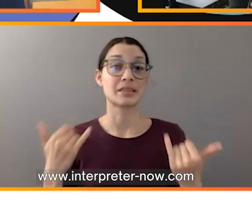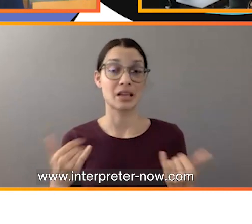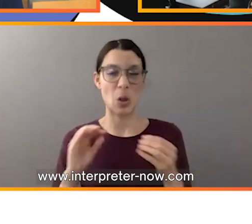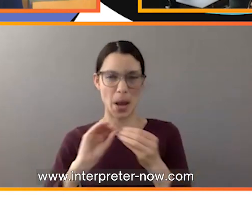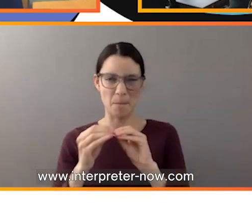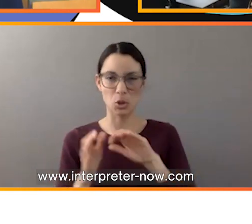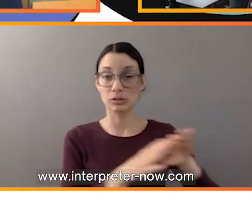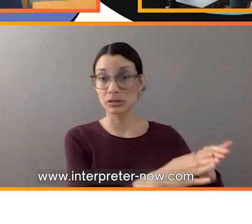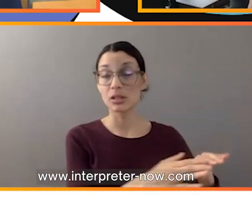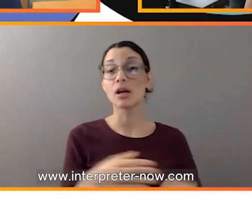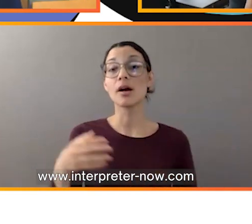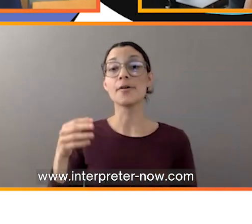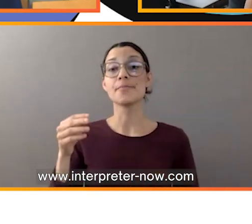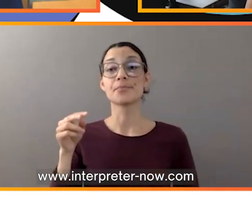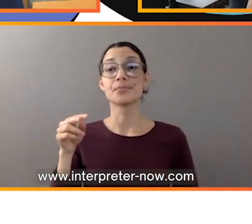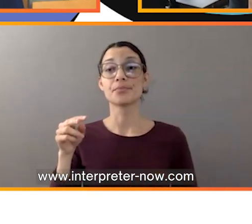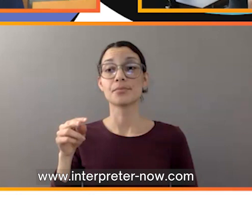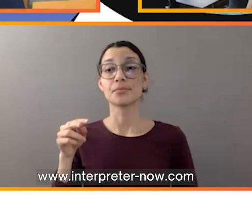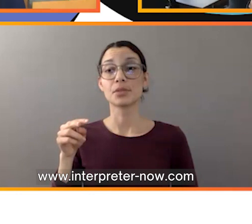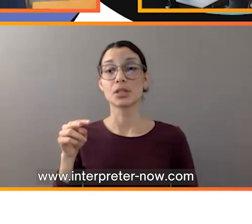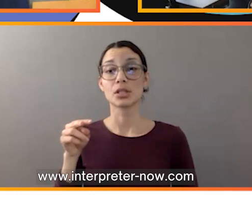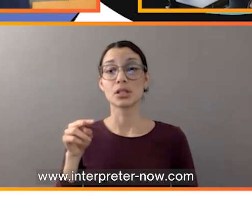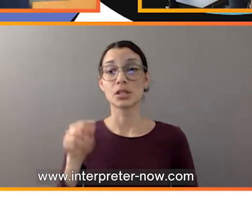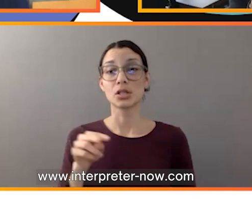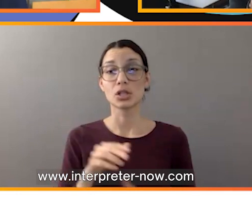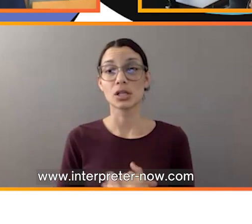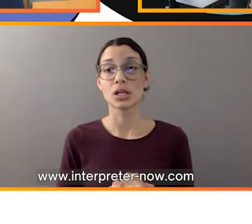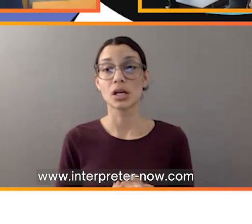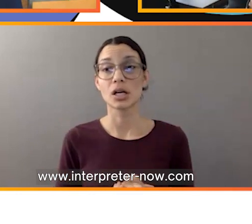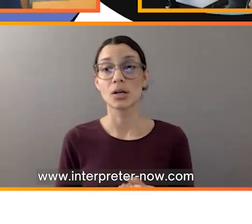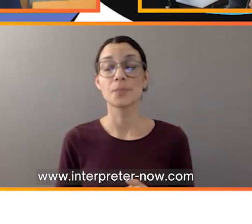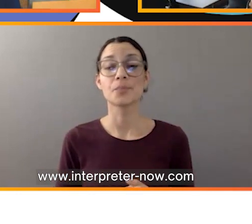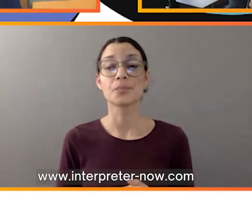ecosystem, especially for Latinx, Black or Brown individuals.